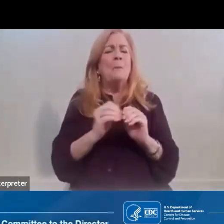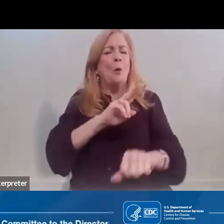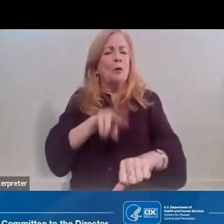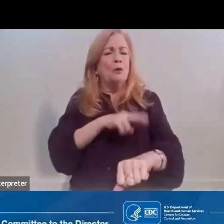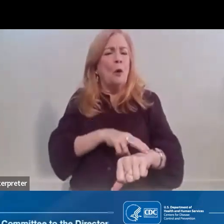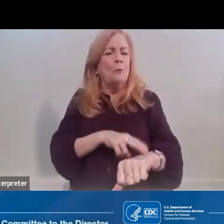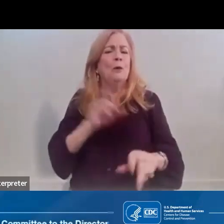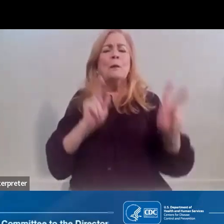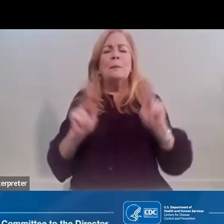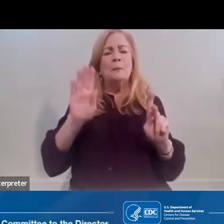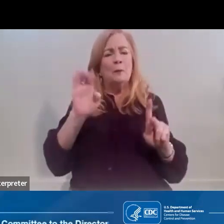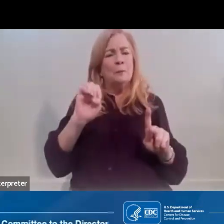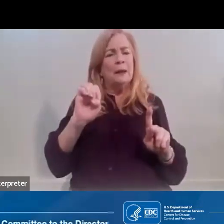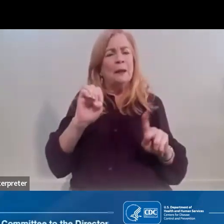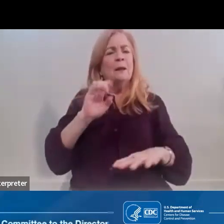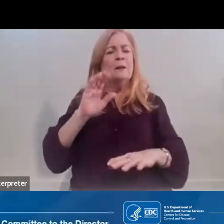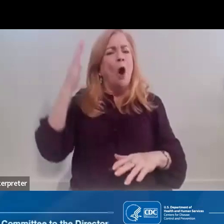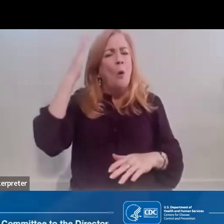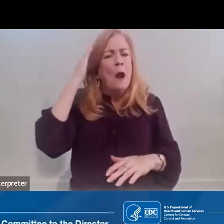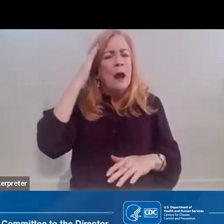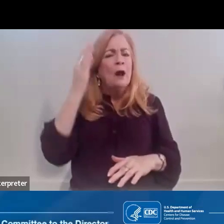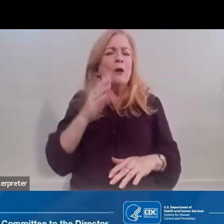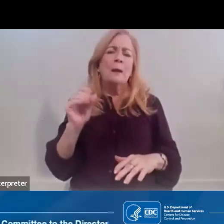but it is being more programmatic in nature where we can.